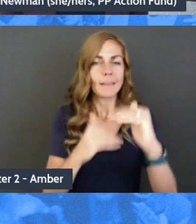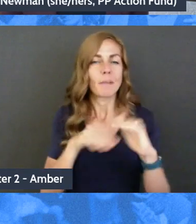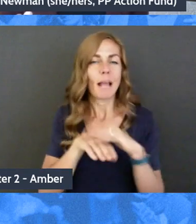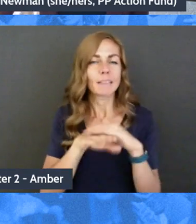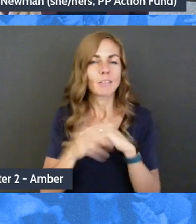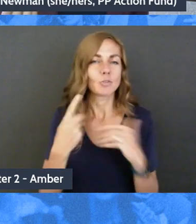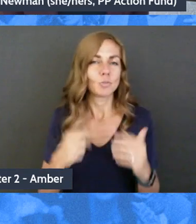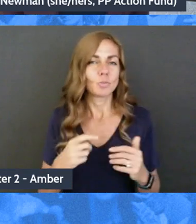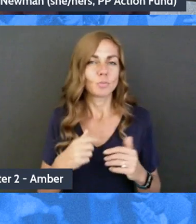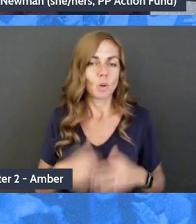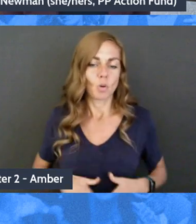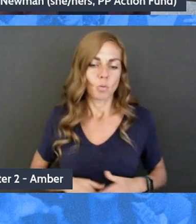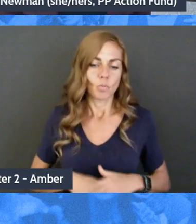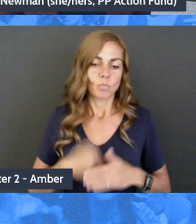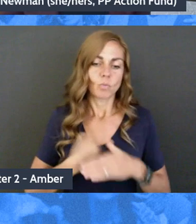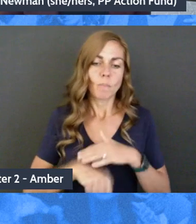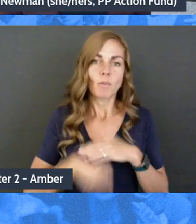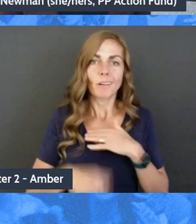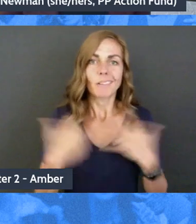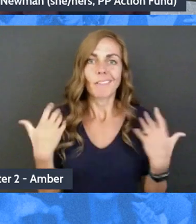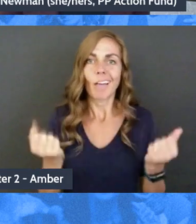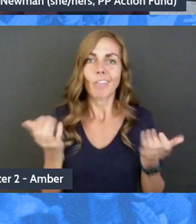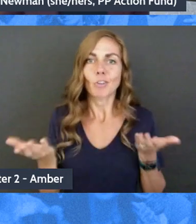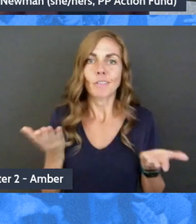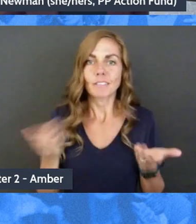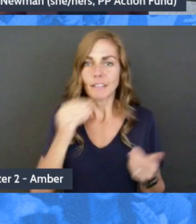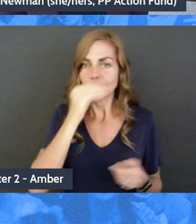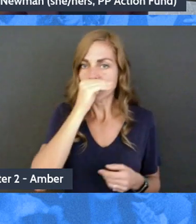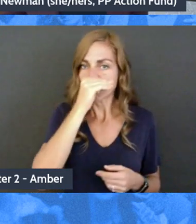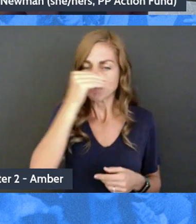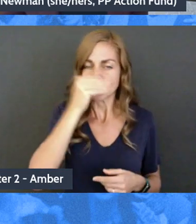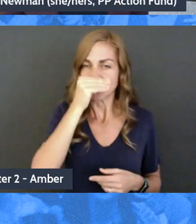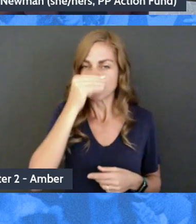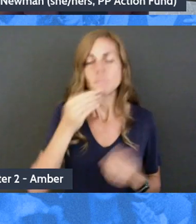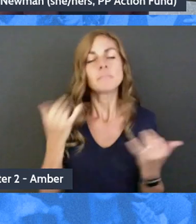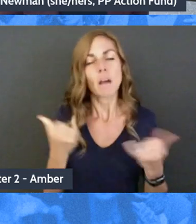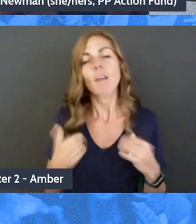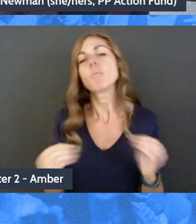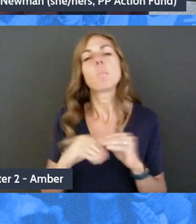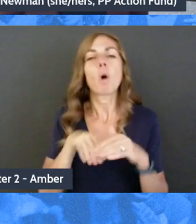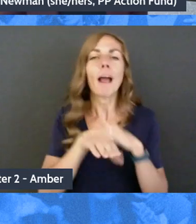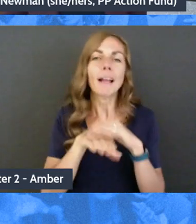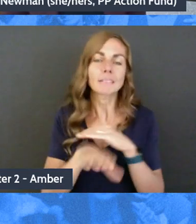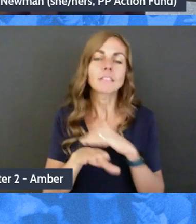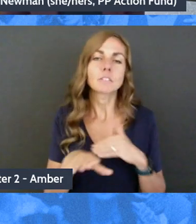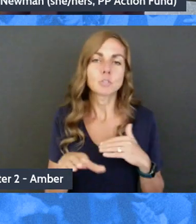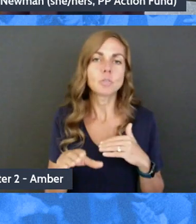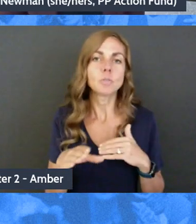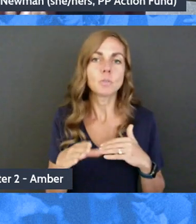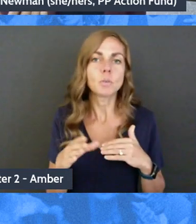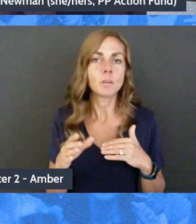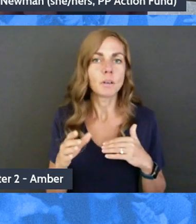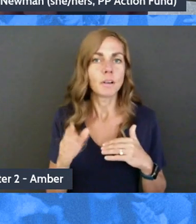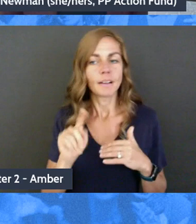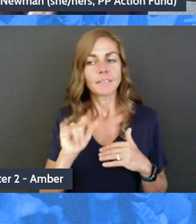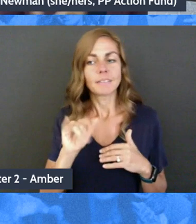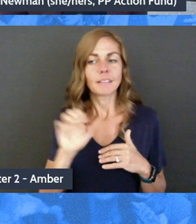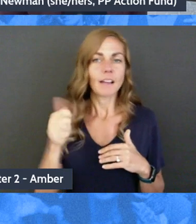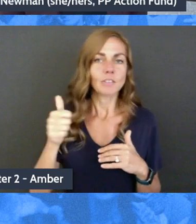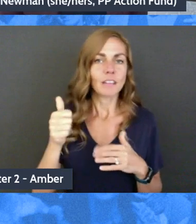And so we now have more access to Title 10 funding to provide that critical reproductive health care and more. There are...